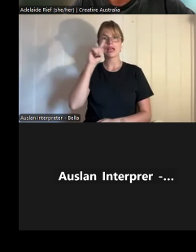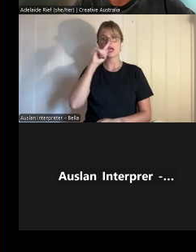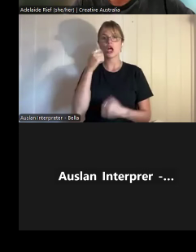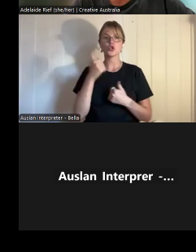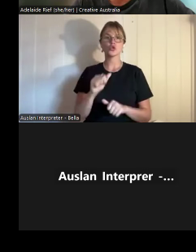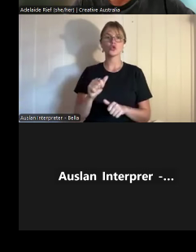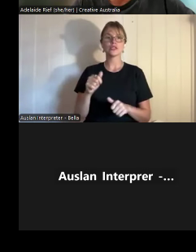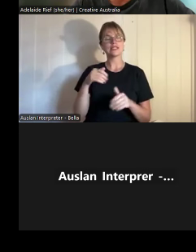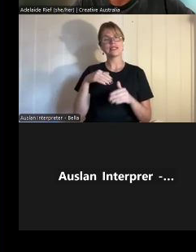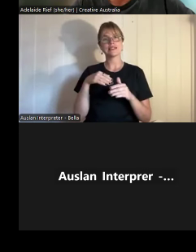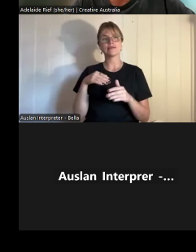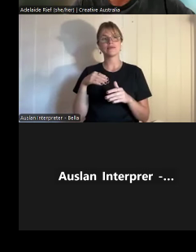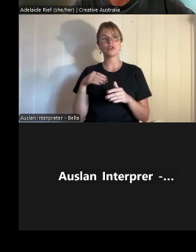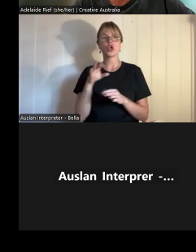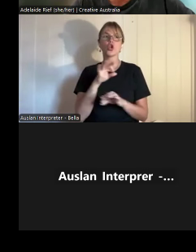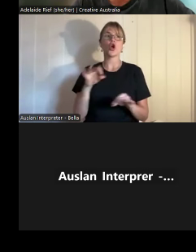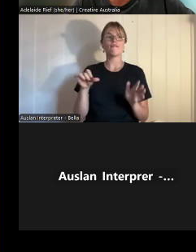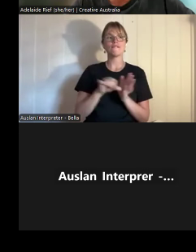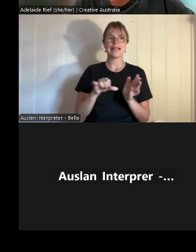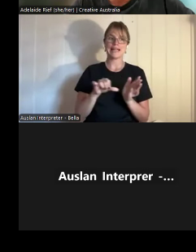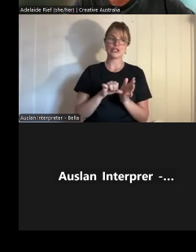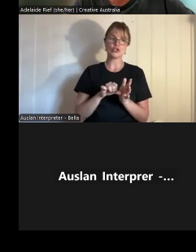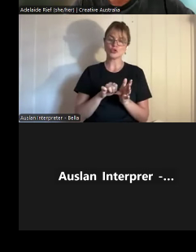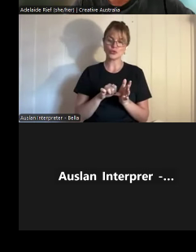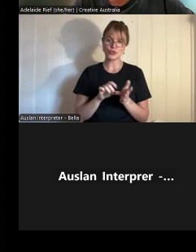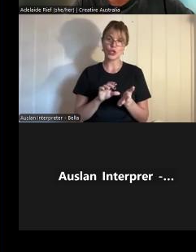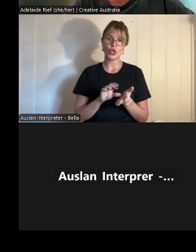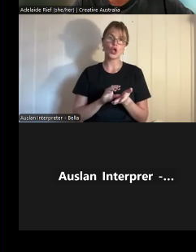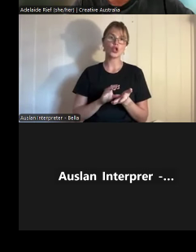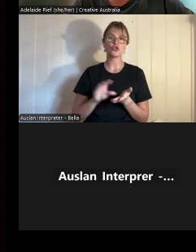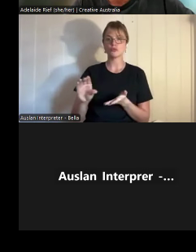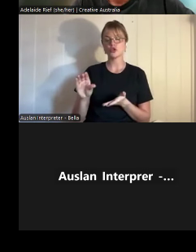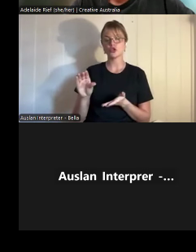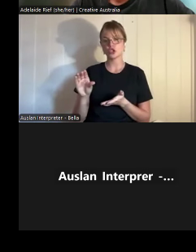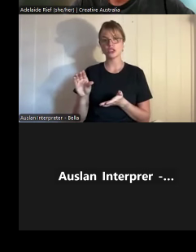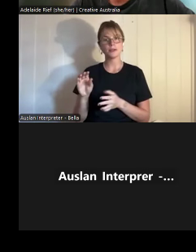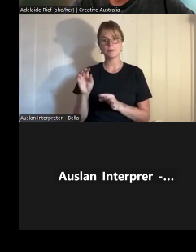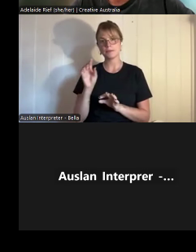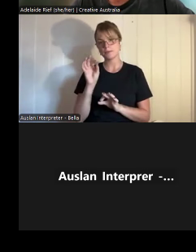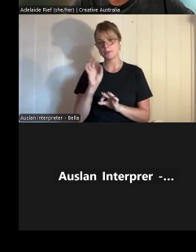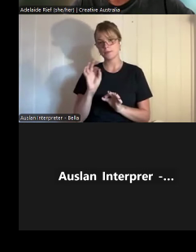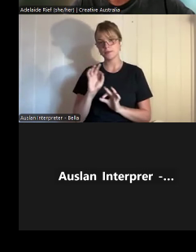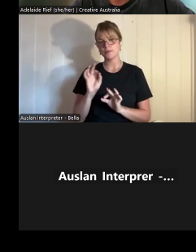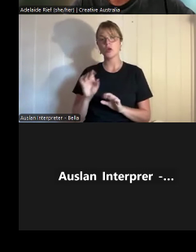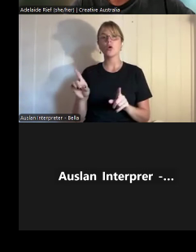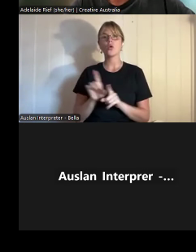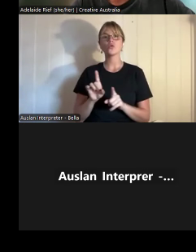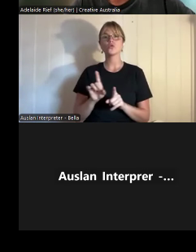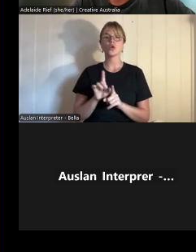ie, non financial contributions, to make up this amount. And you do not need to provide evidence